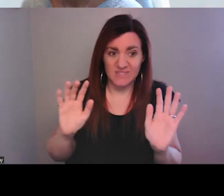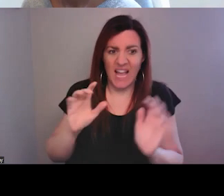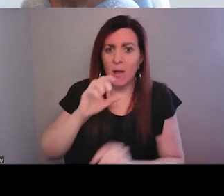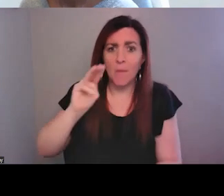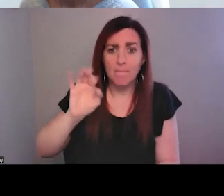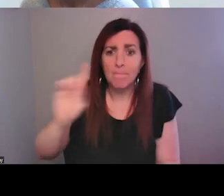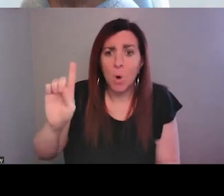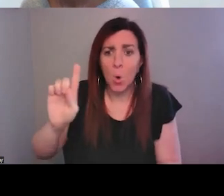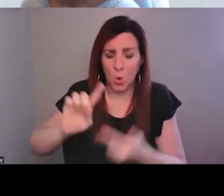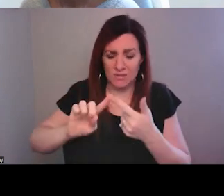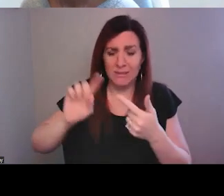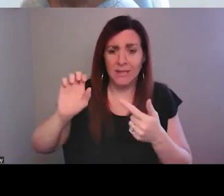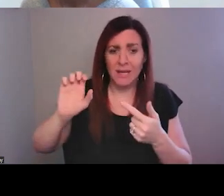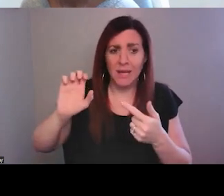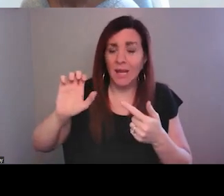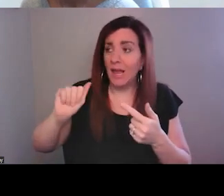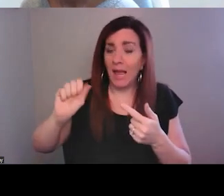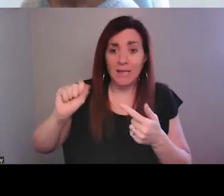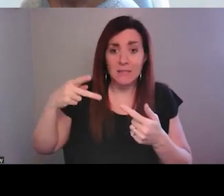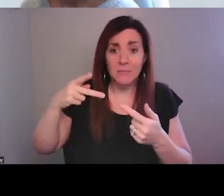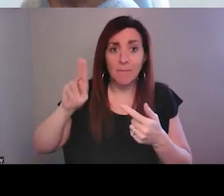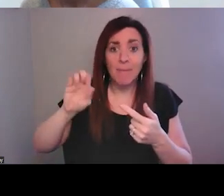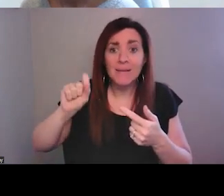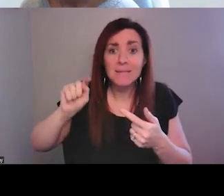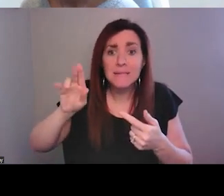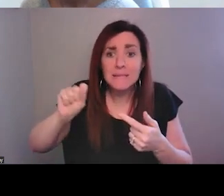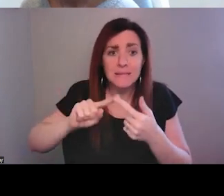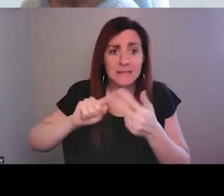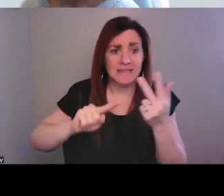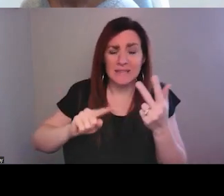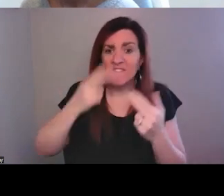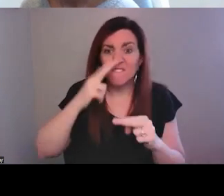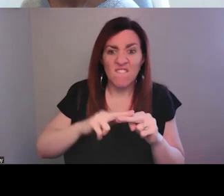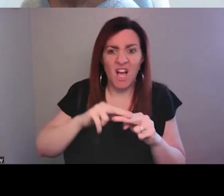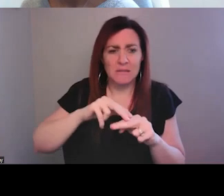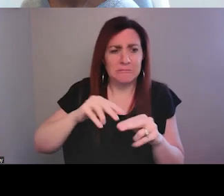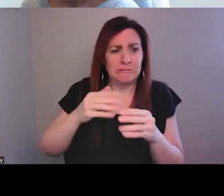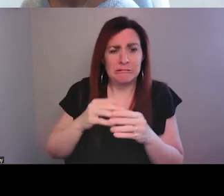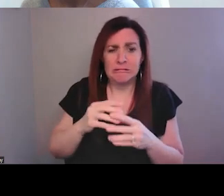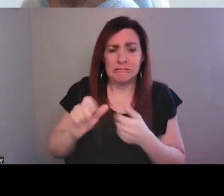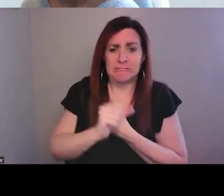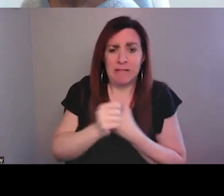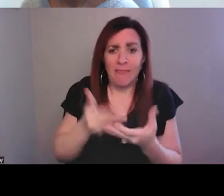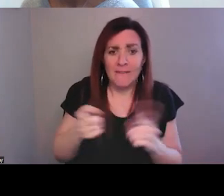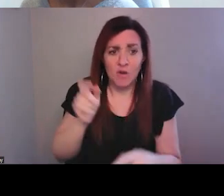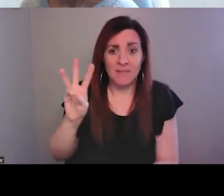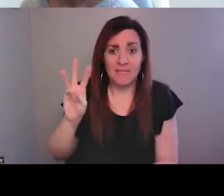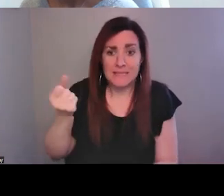ASBESTOS FROM THE 60S AND 70S. IT LOOK A LONG TIME. HERE IS A